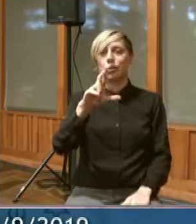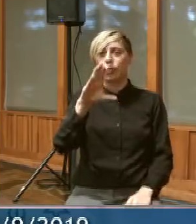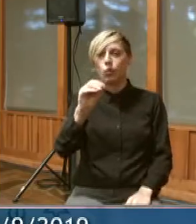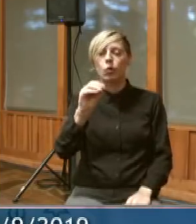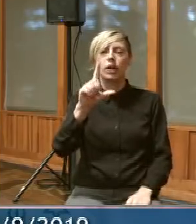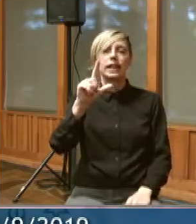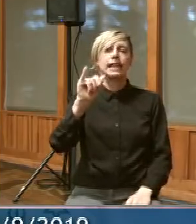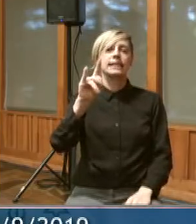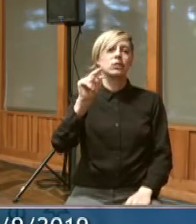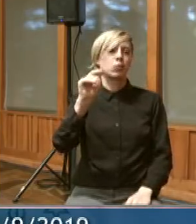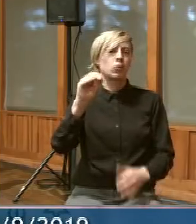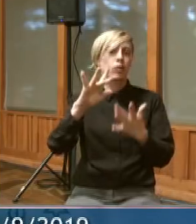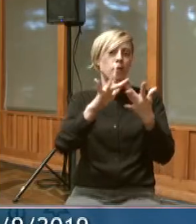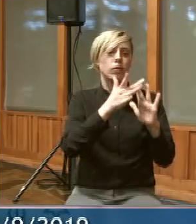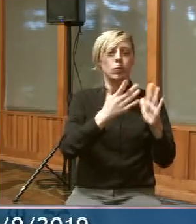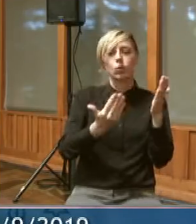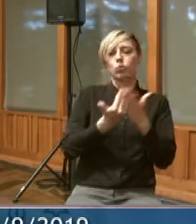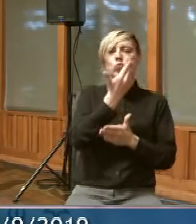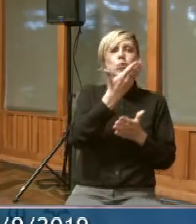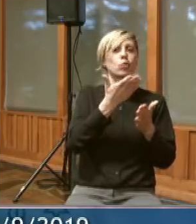CENTRAL CITY KEN, CONDUCTING HOPE. [AUDIO NOT UNDERSTANDABLE] HOME FORWARD, HUMAN SOLUTIONS,